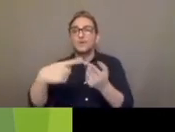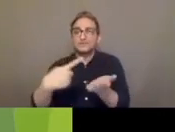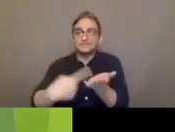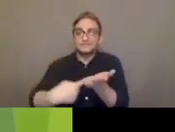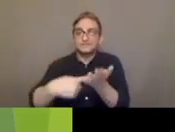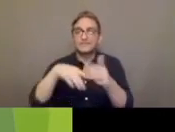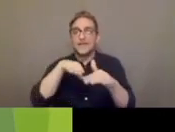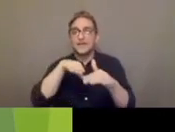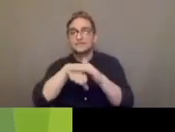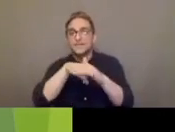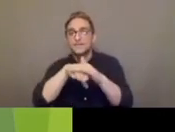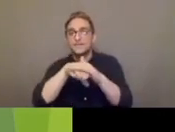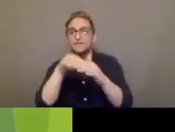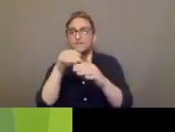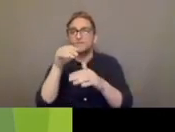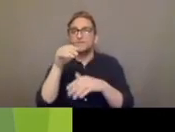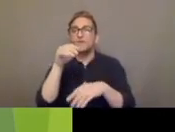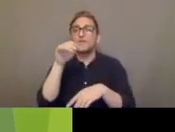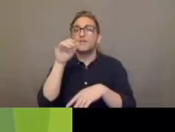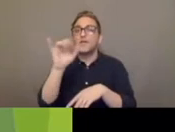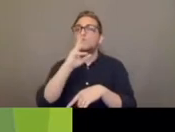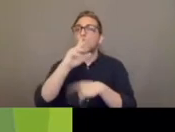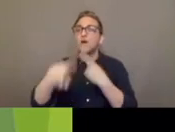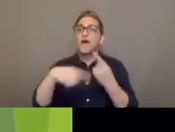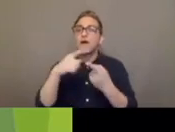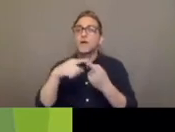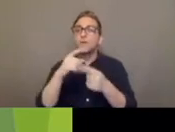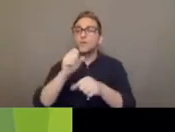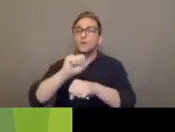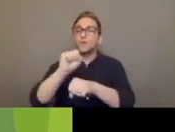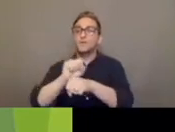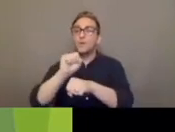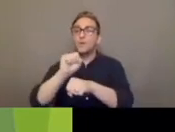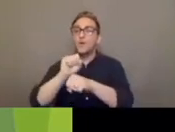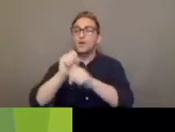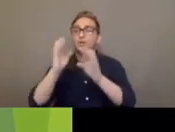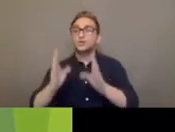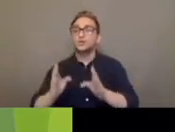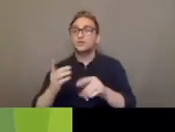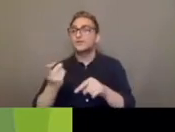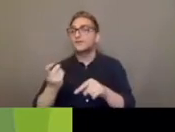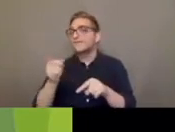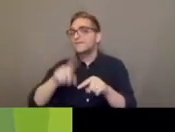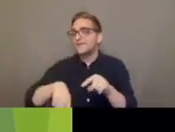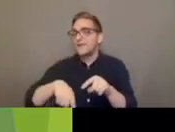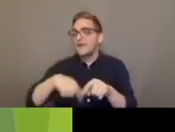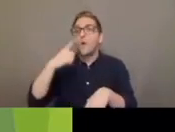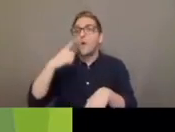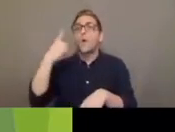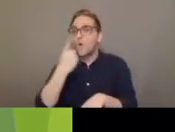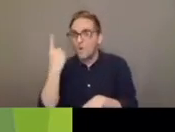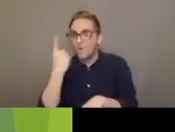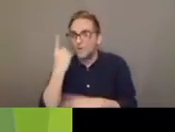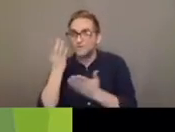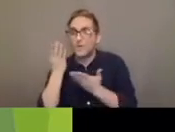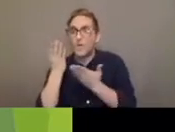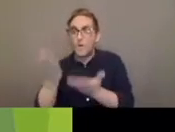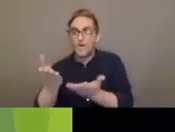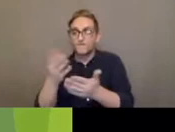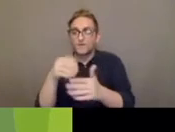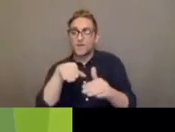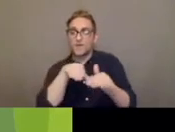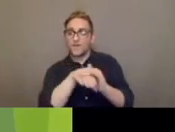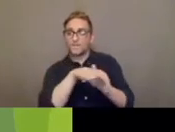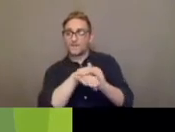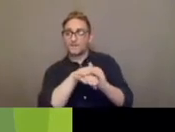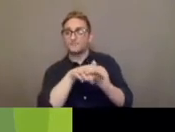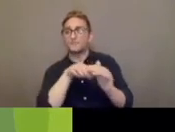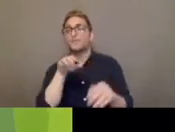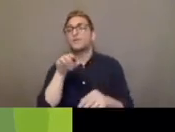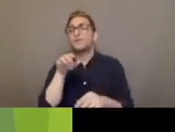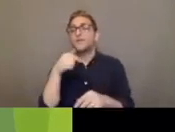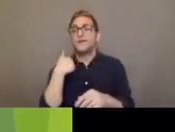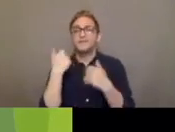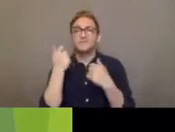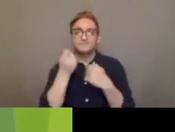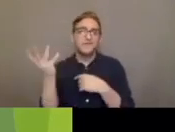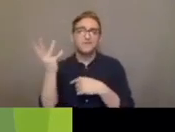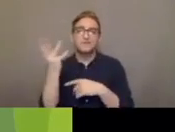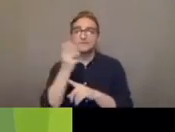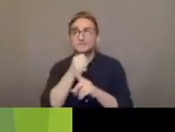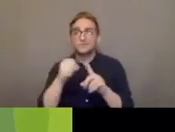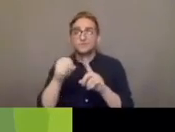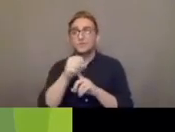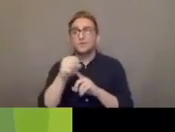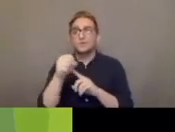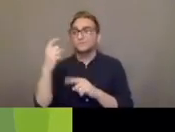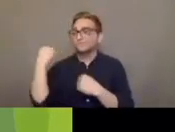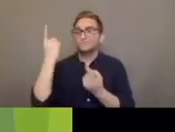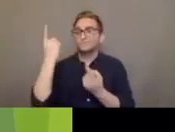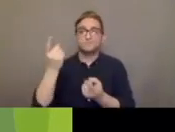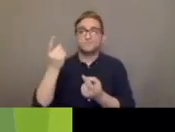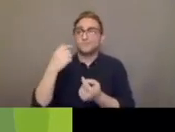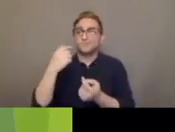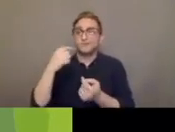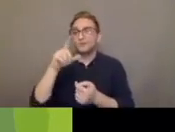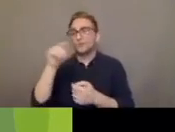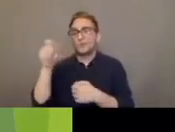accommodations, the employers cannot ‑‑ accessibility accommodations, there are times they can't